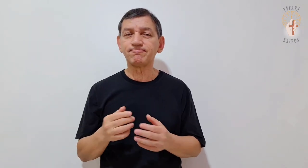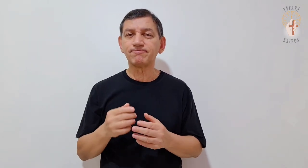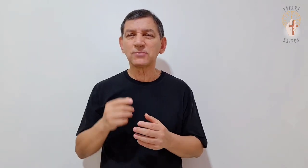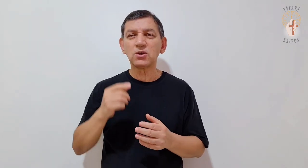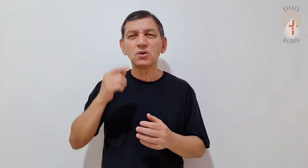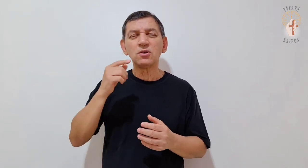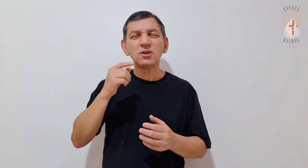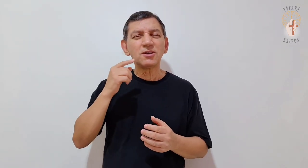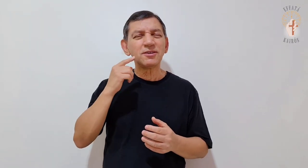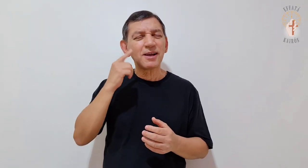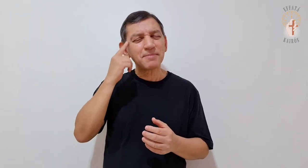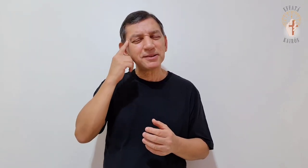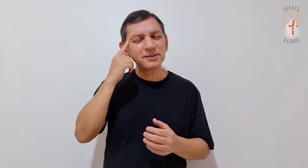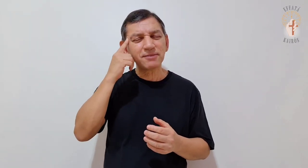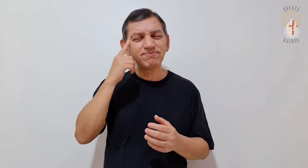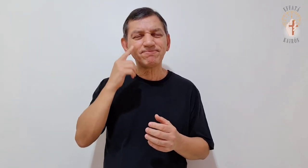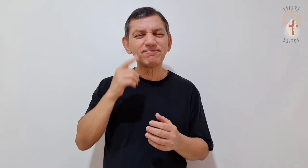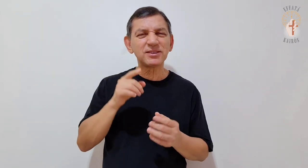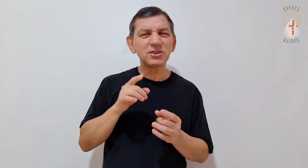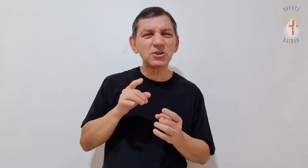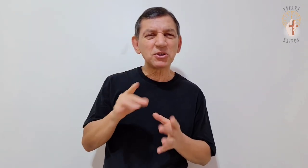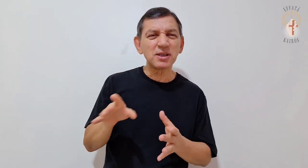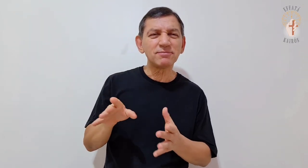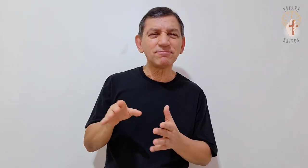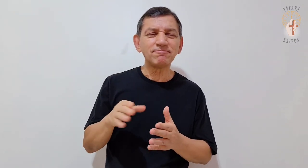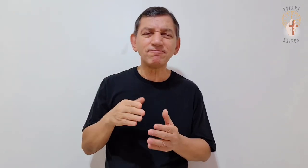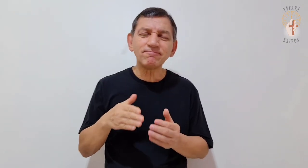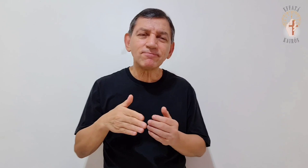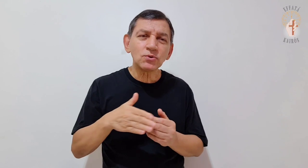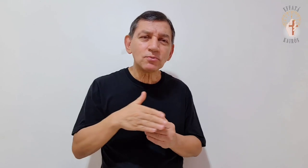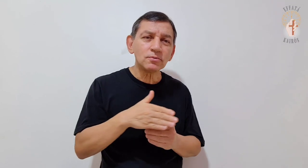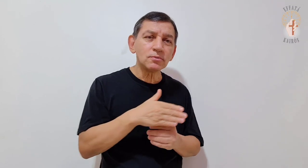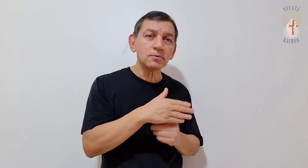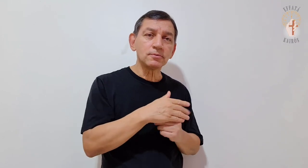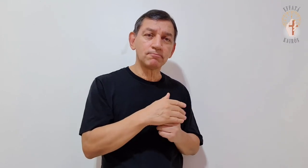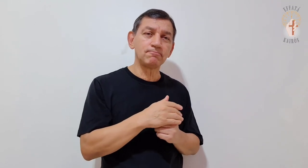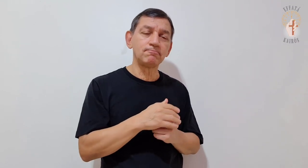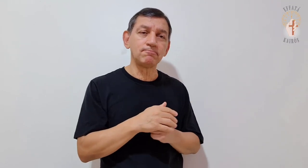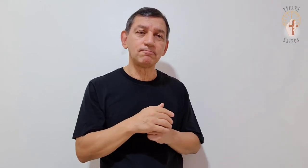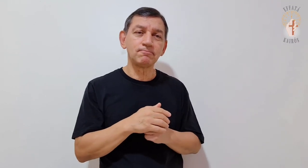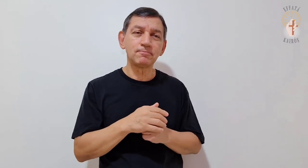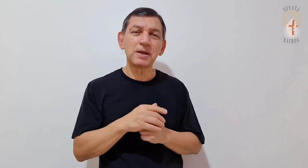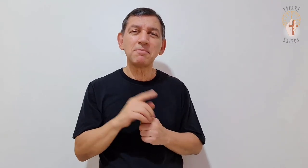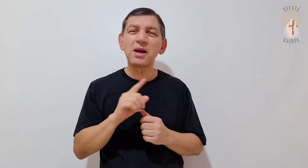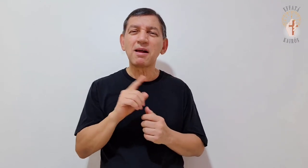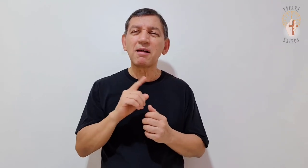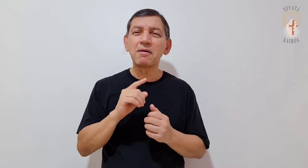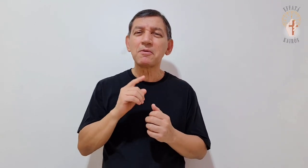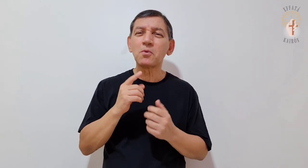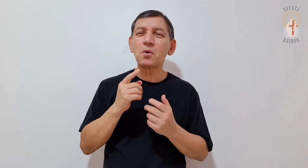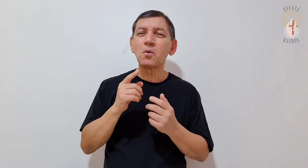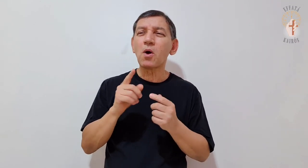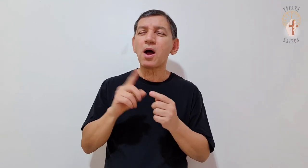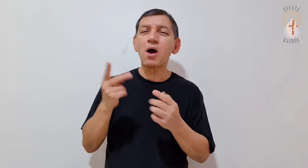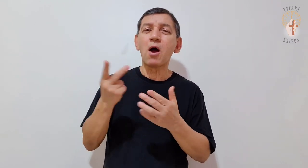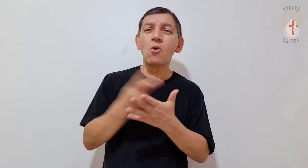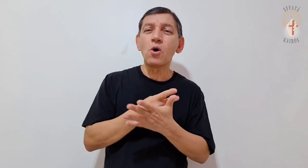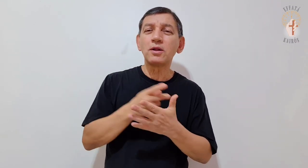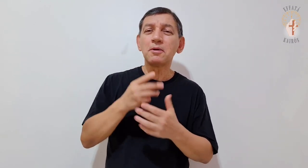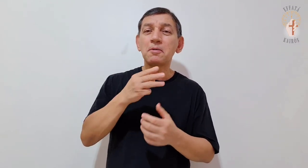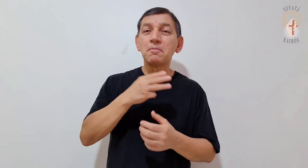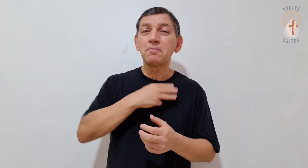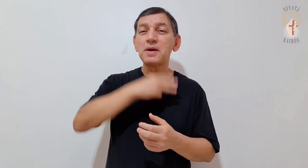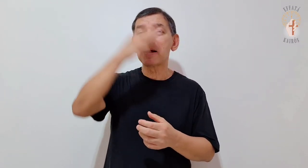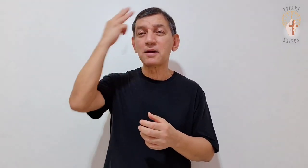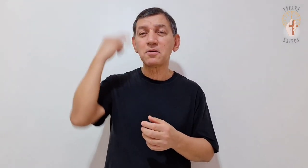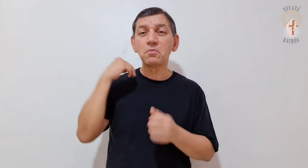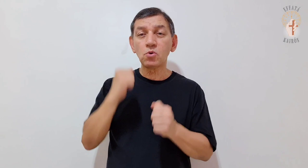He thinks of abandoning her so that she would not be